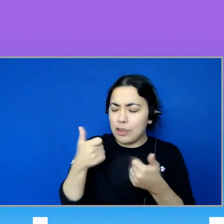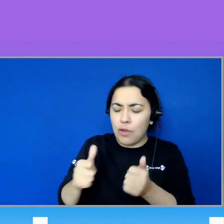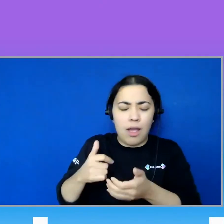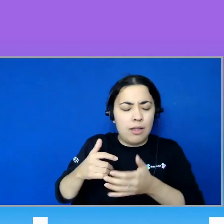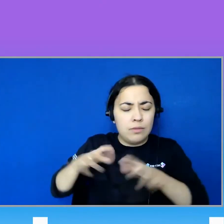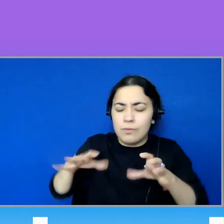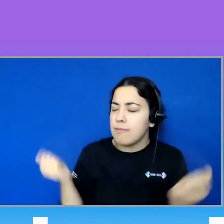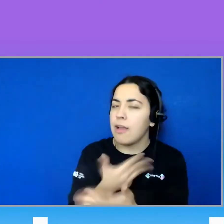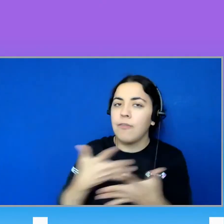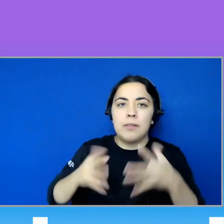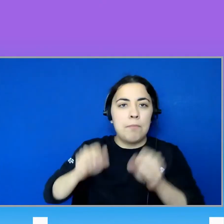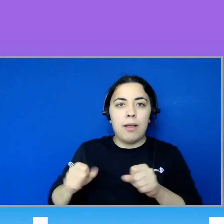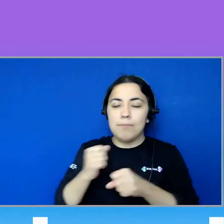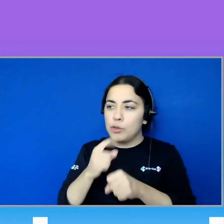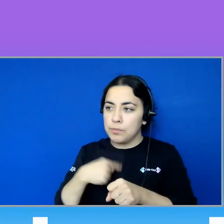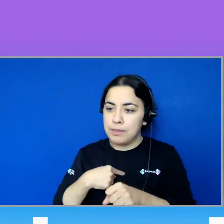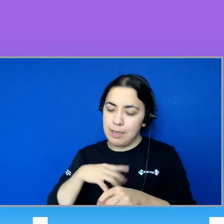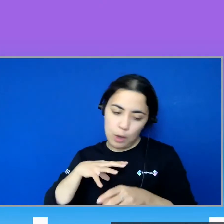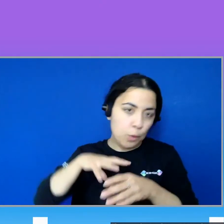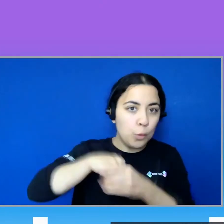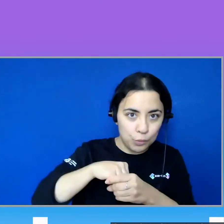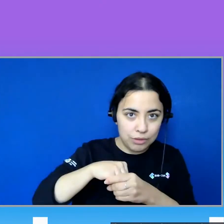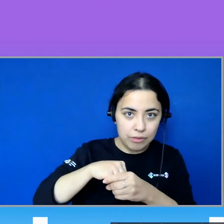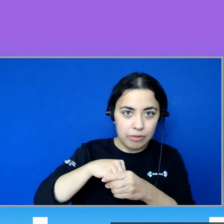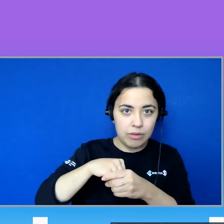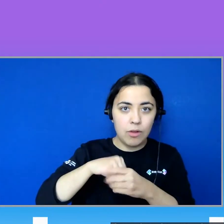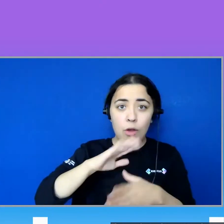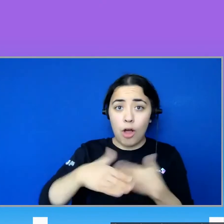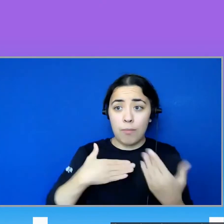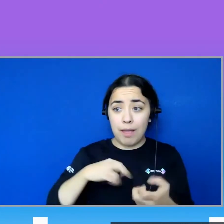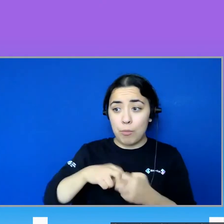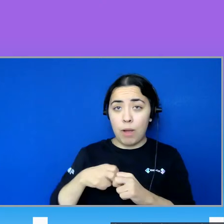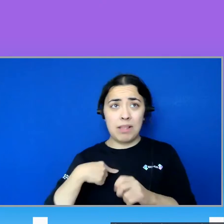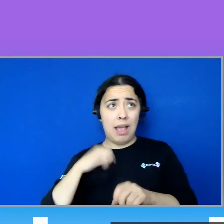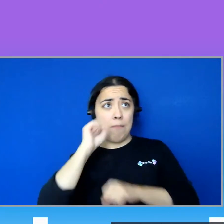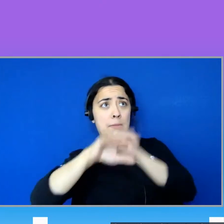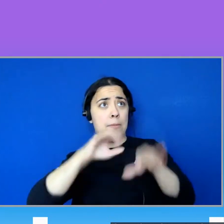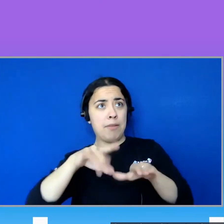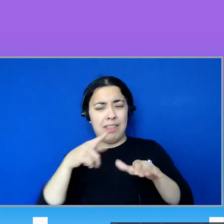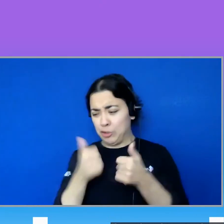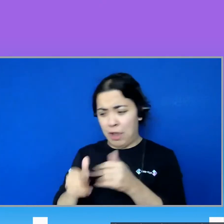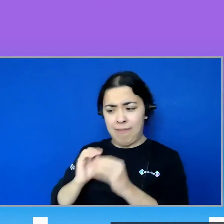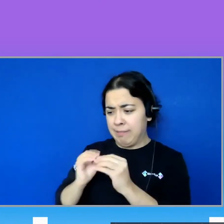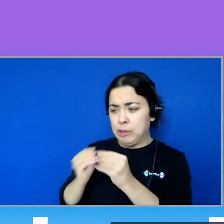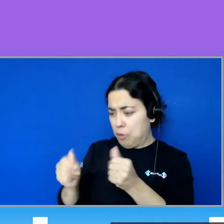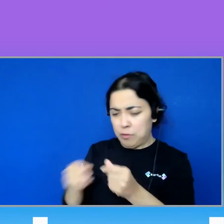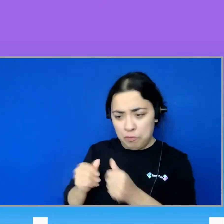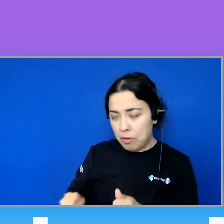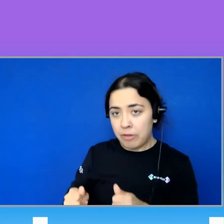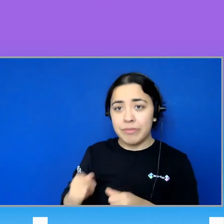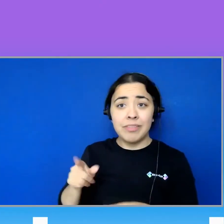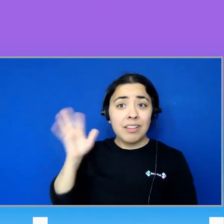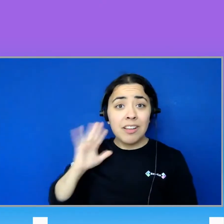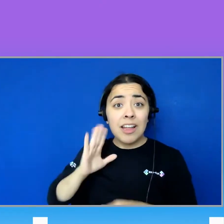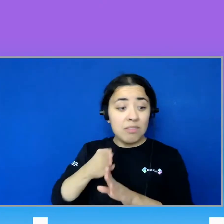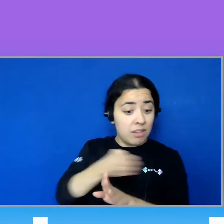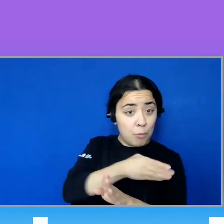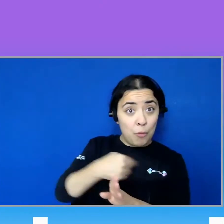could to make me included in solve all my problems. So they